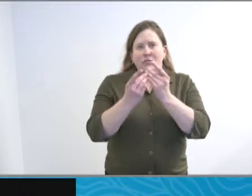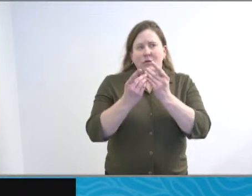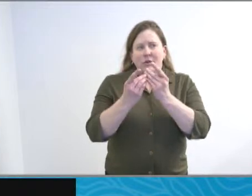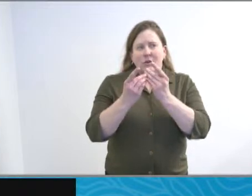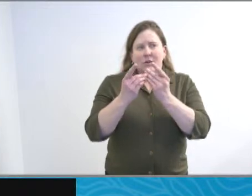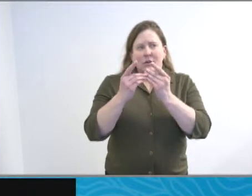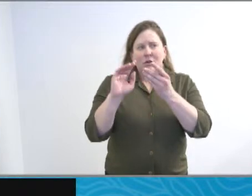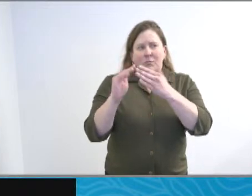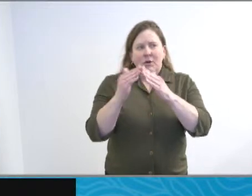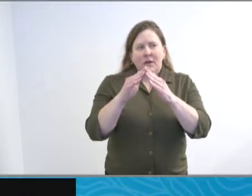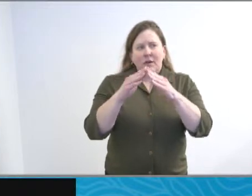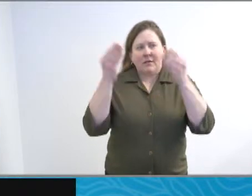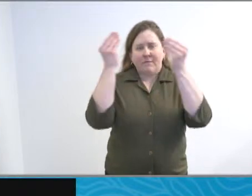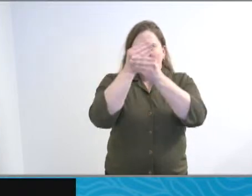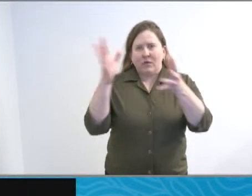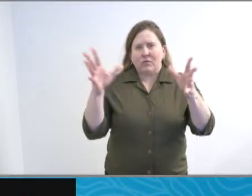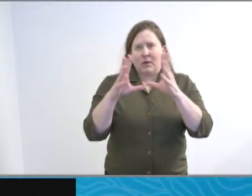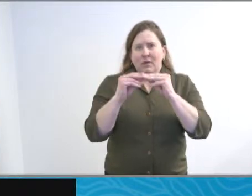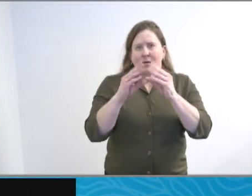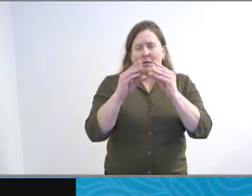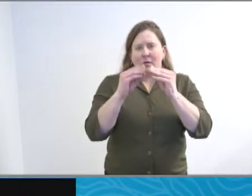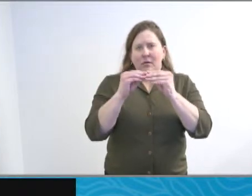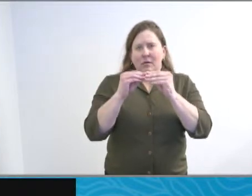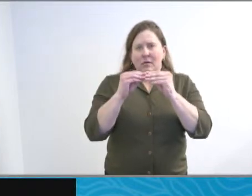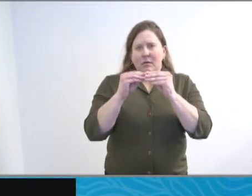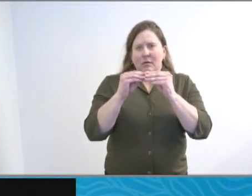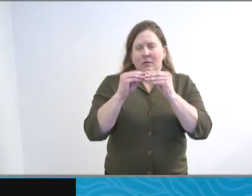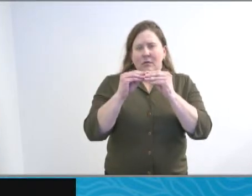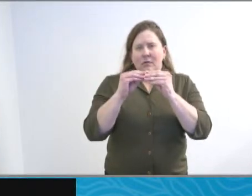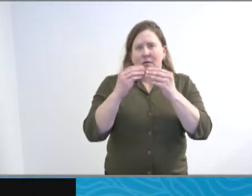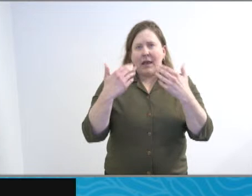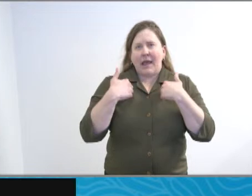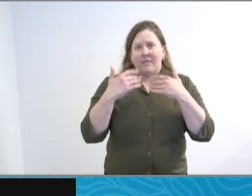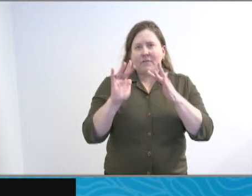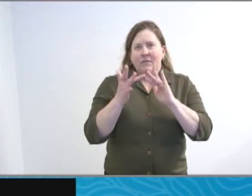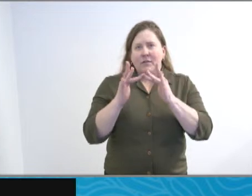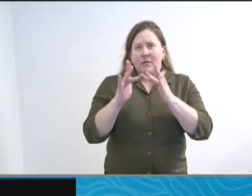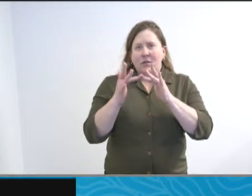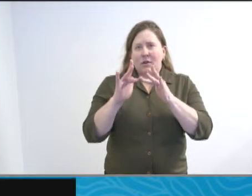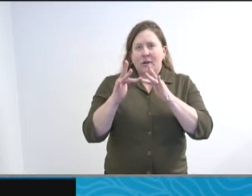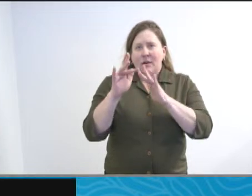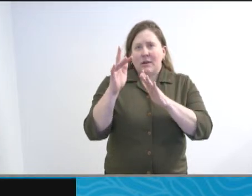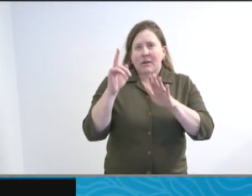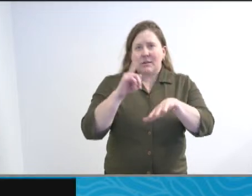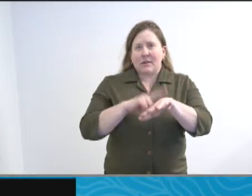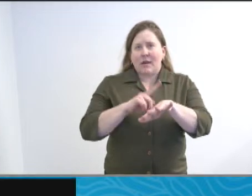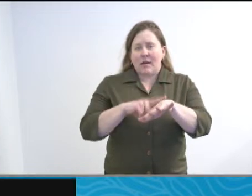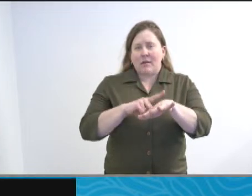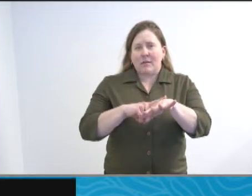We are hosting a virtual session for those of you that joined us in the morning, thank you so much.